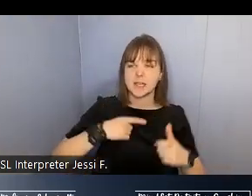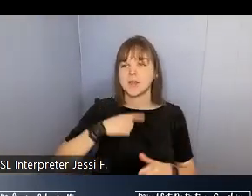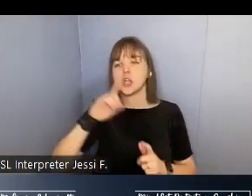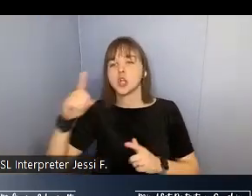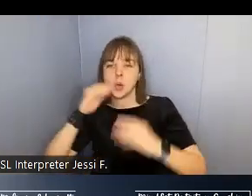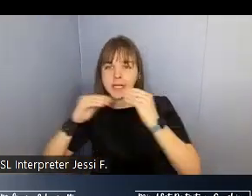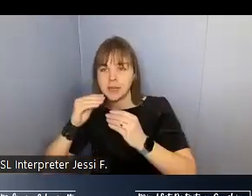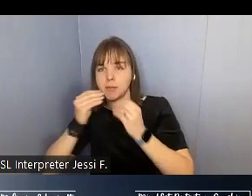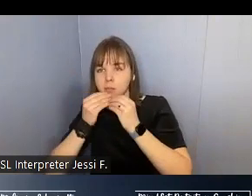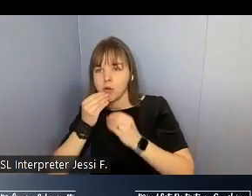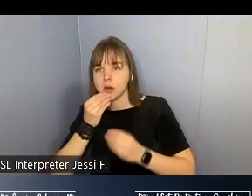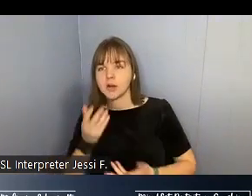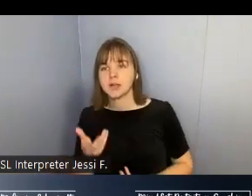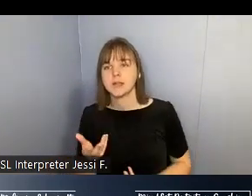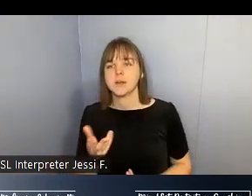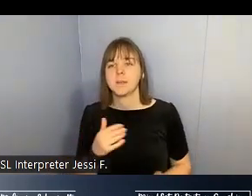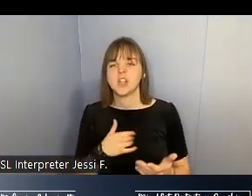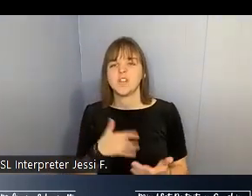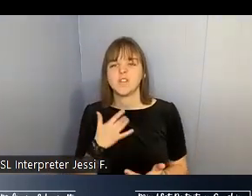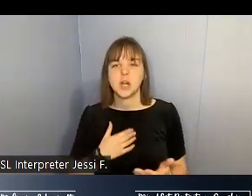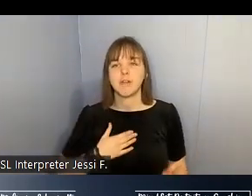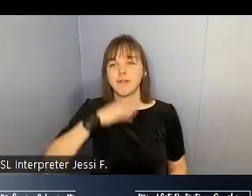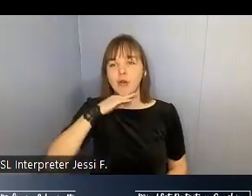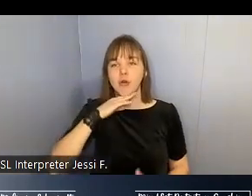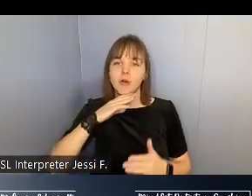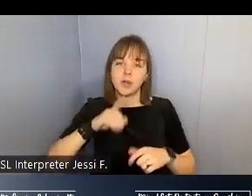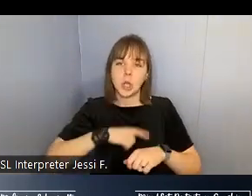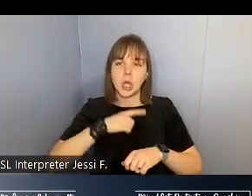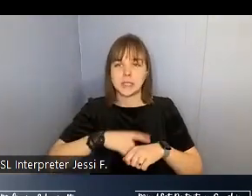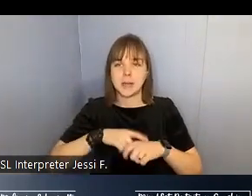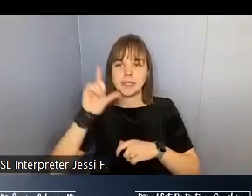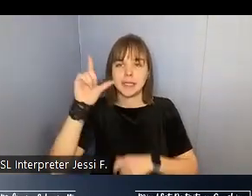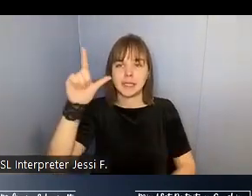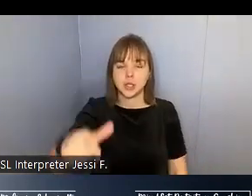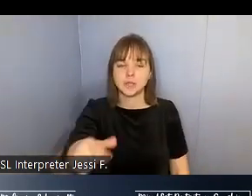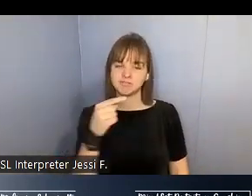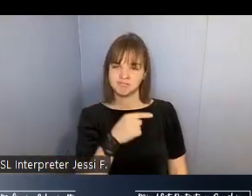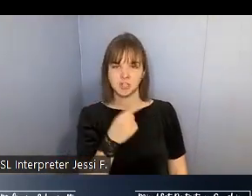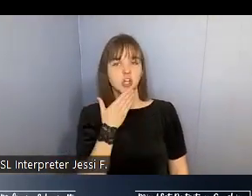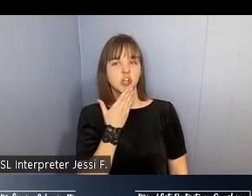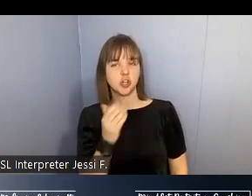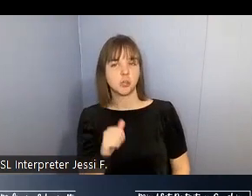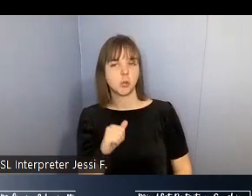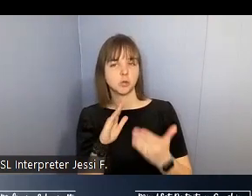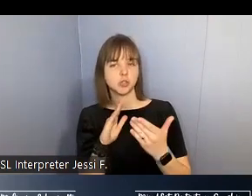and it takes a long time for you to feel comfortably full, then this is a great place to start. So if you're unsure of where to start with any of those